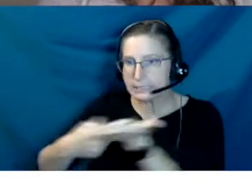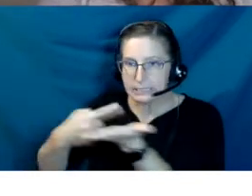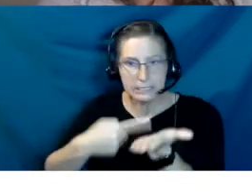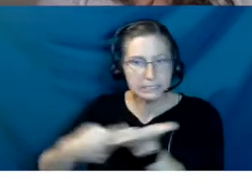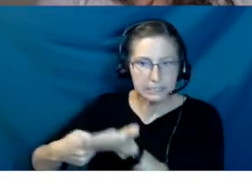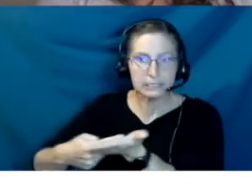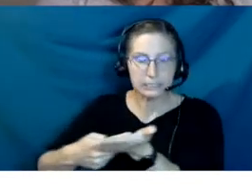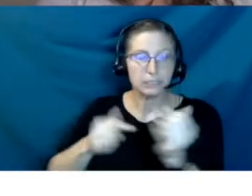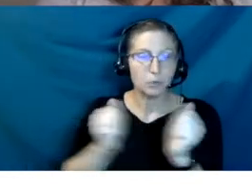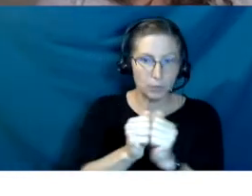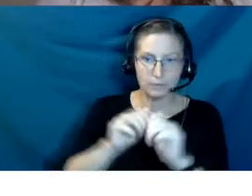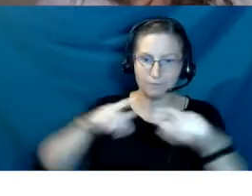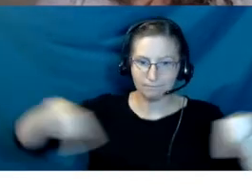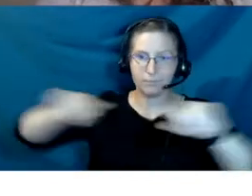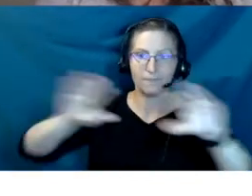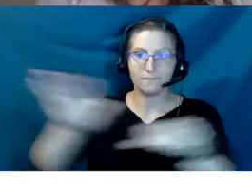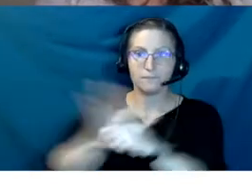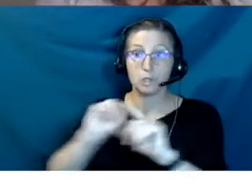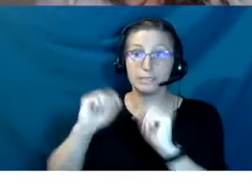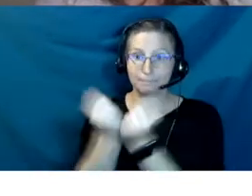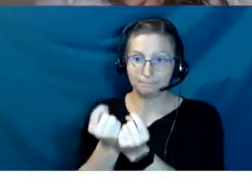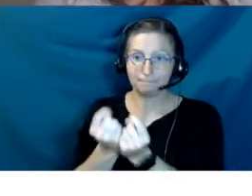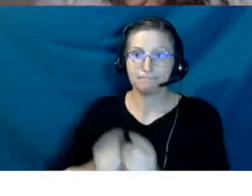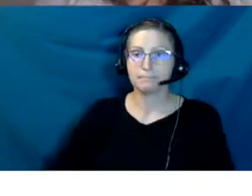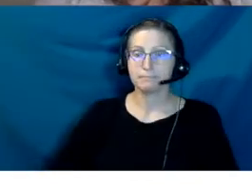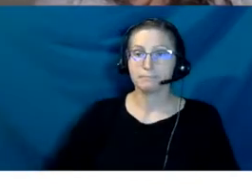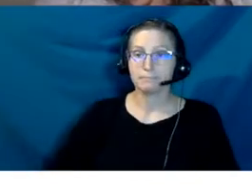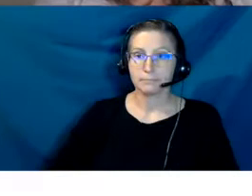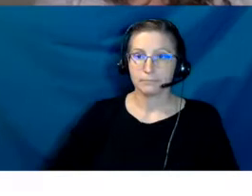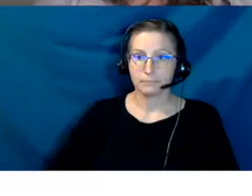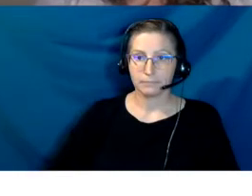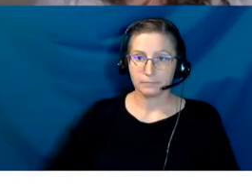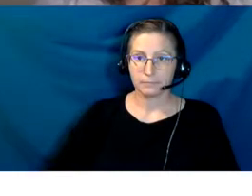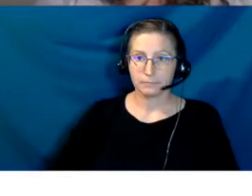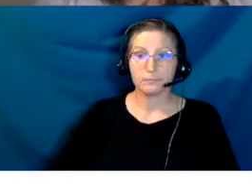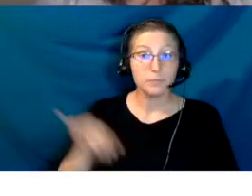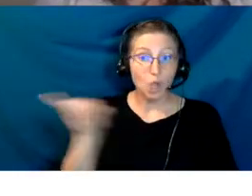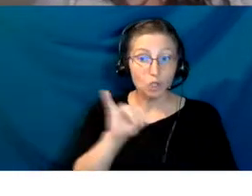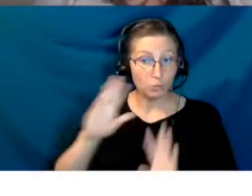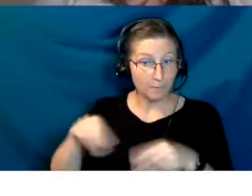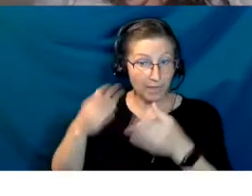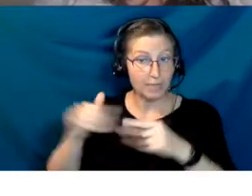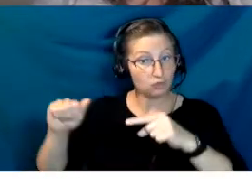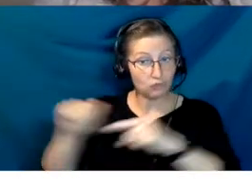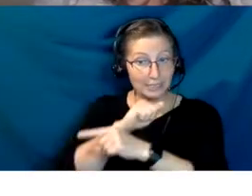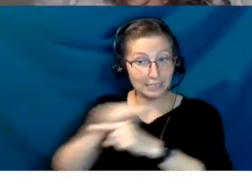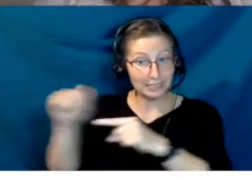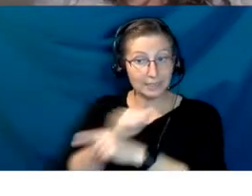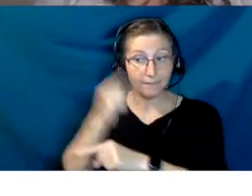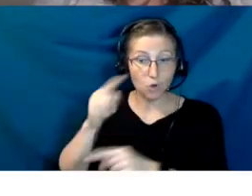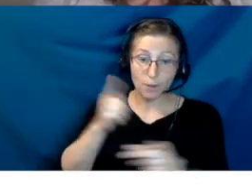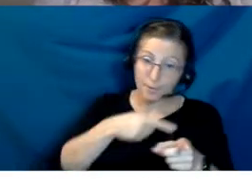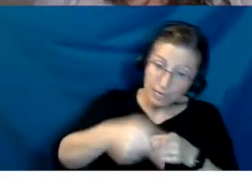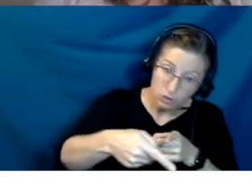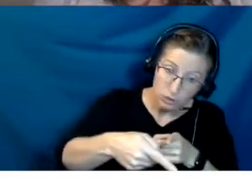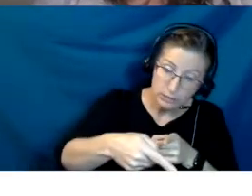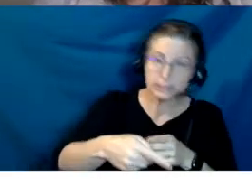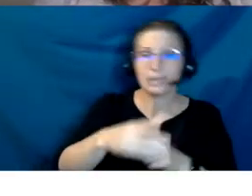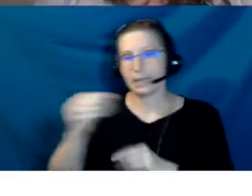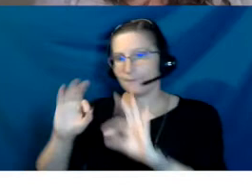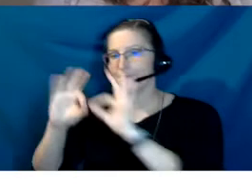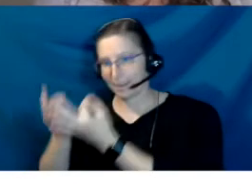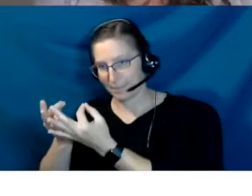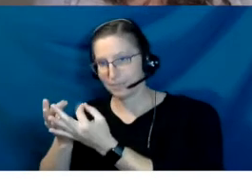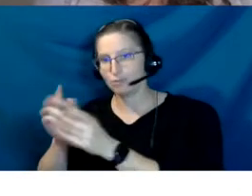as family trainings. We do those both virtual and in person. We provide some family events